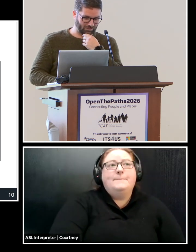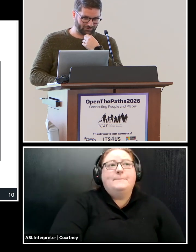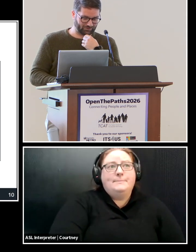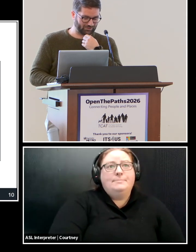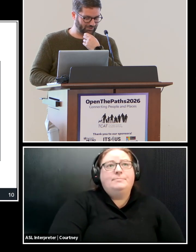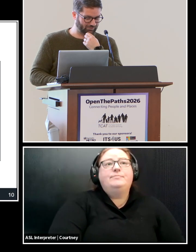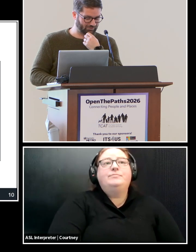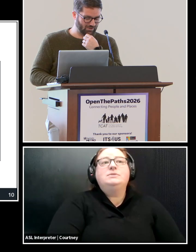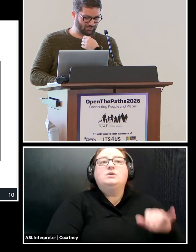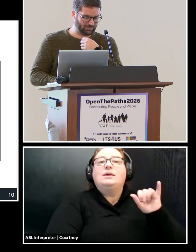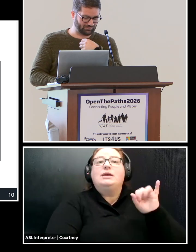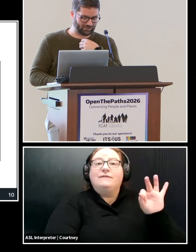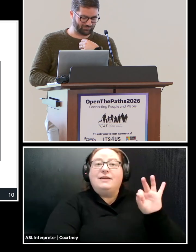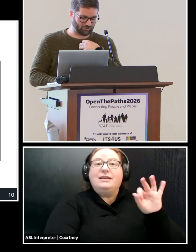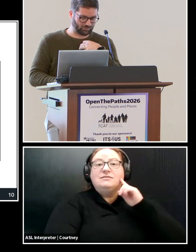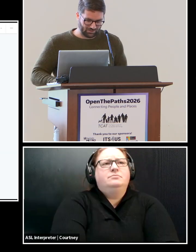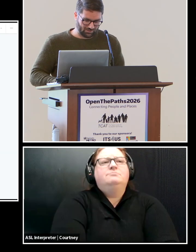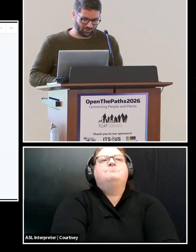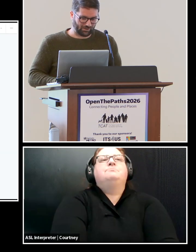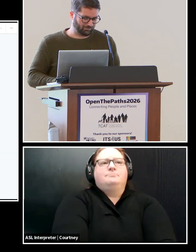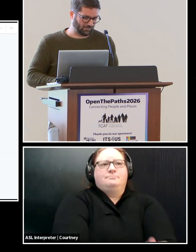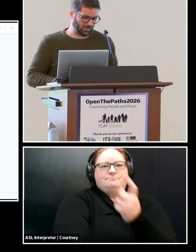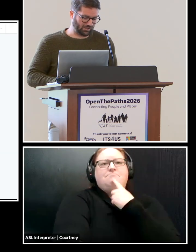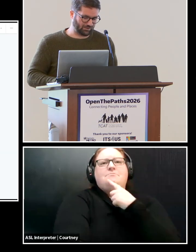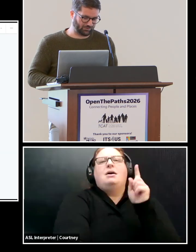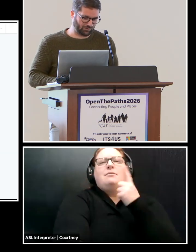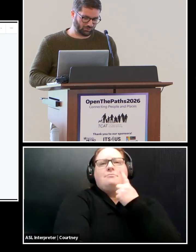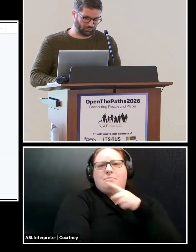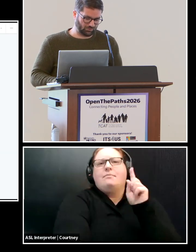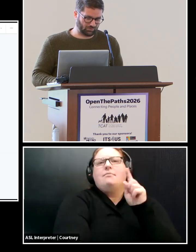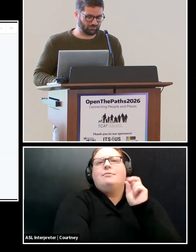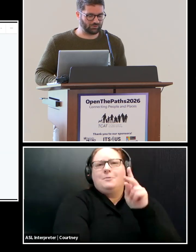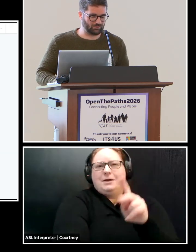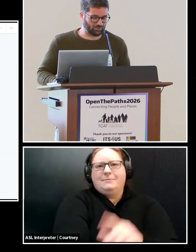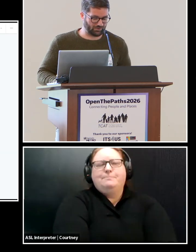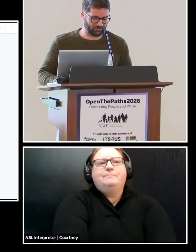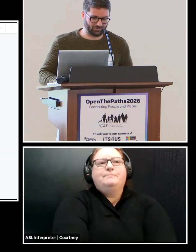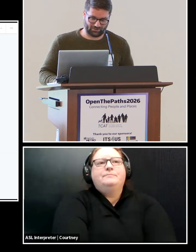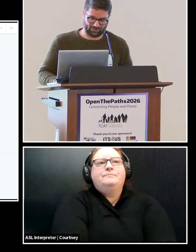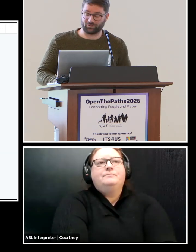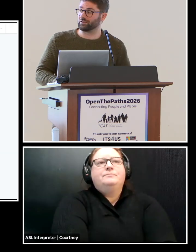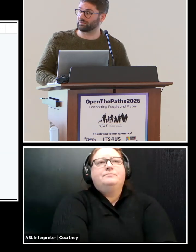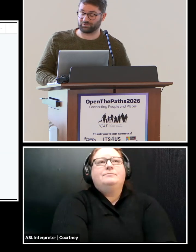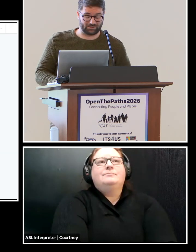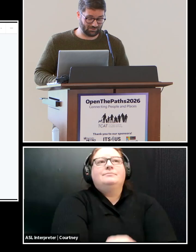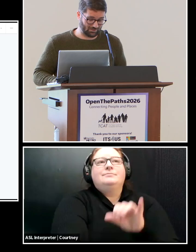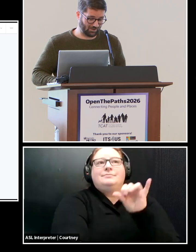the browser is pretty straightforward. Uh, so the view in the browser uh, now that you can see it,